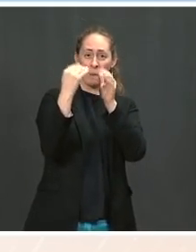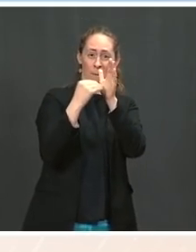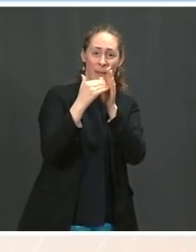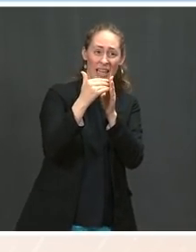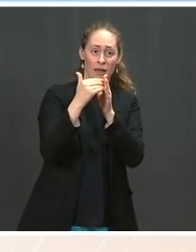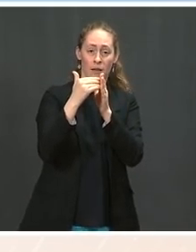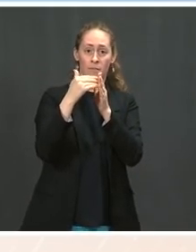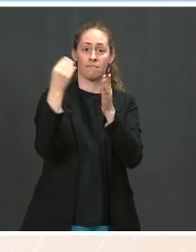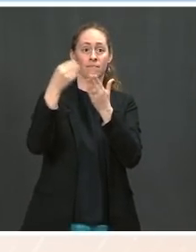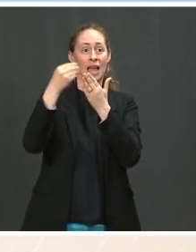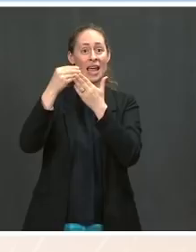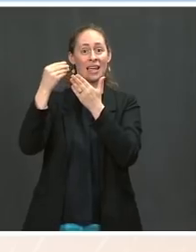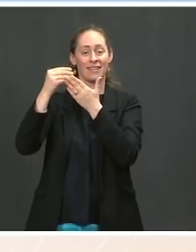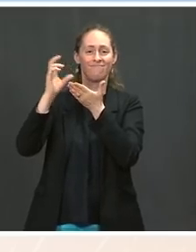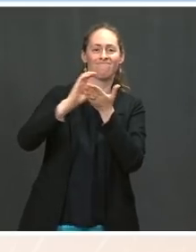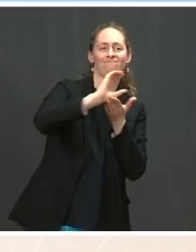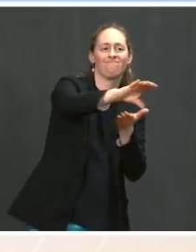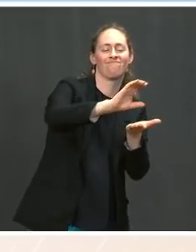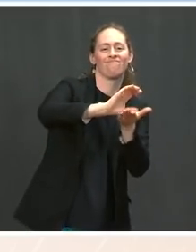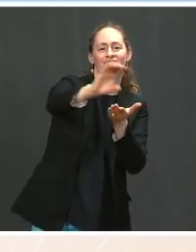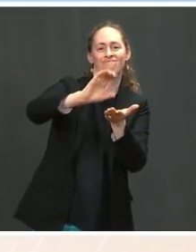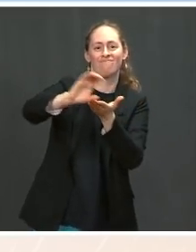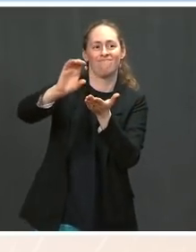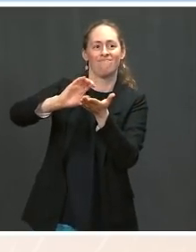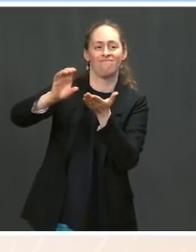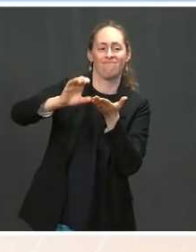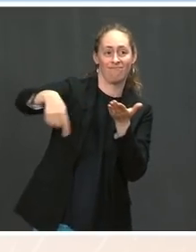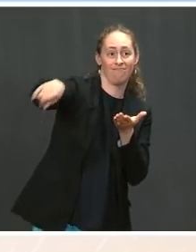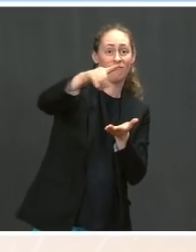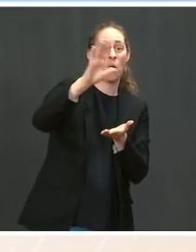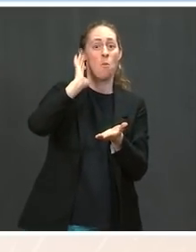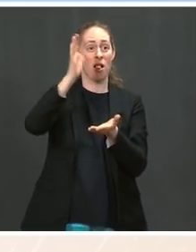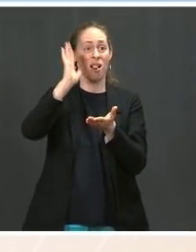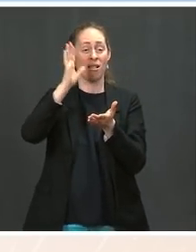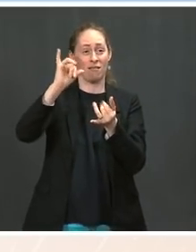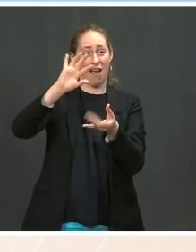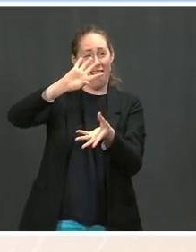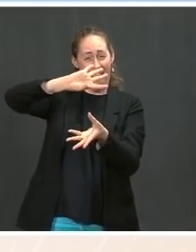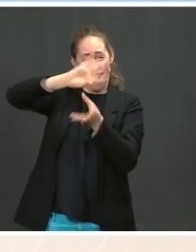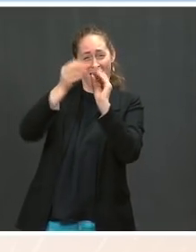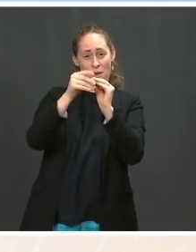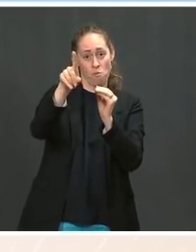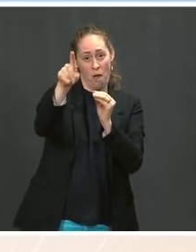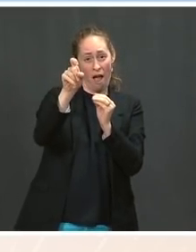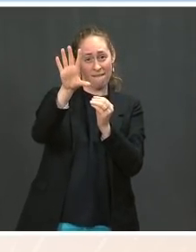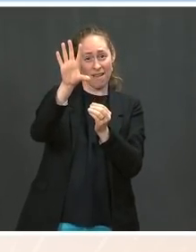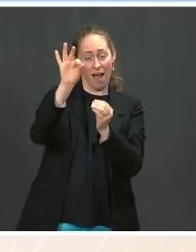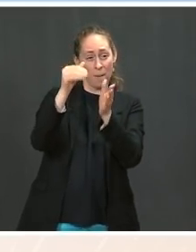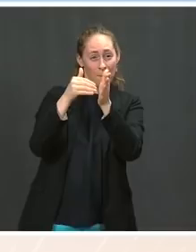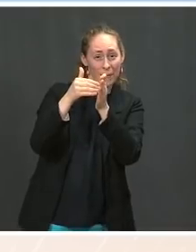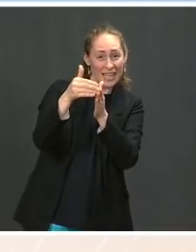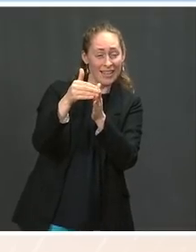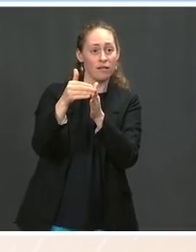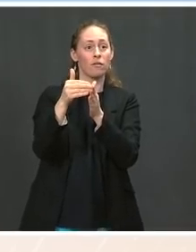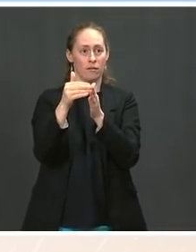so far to approximately 159 million payments, with a total value of more than $376 billion,